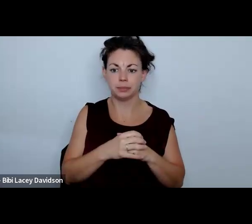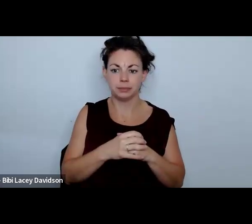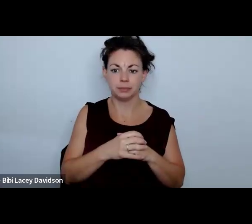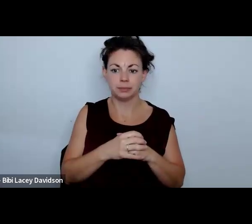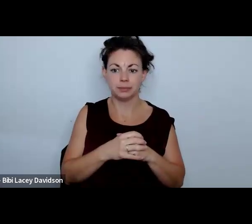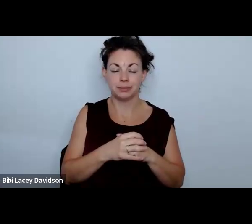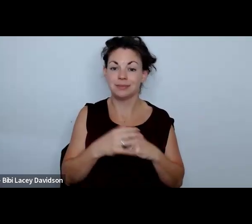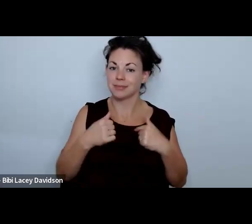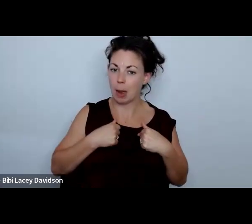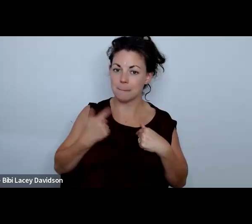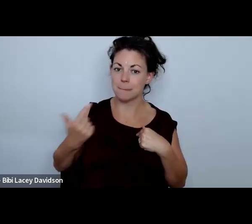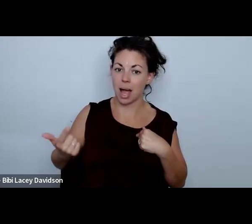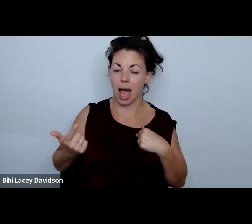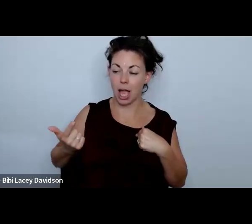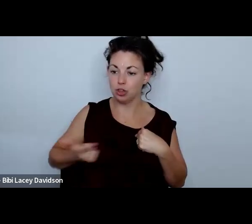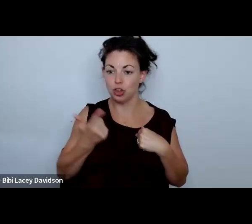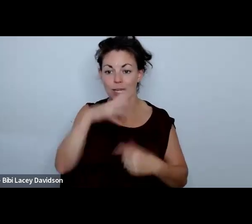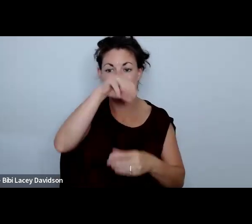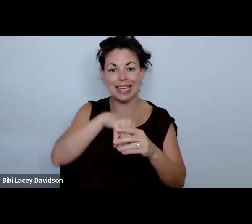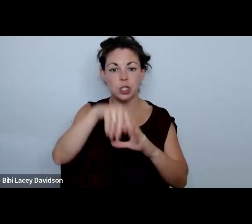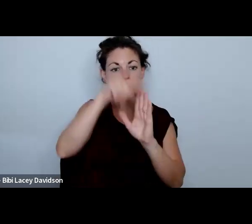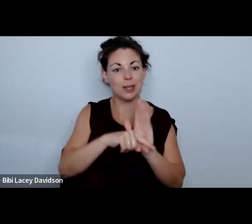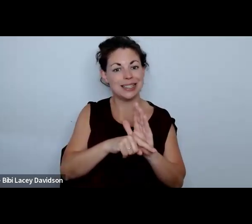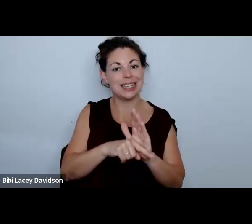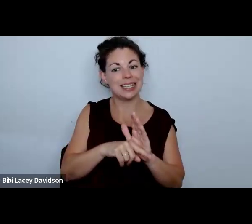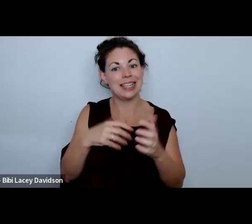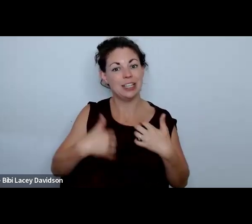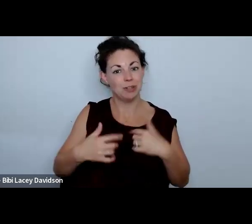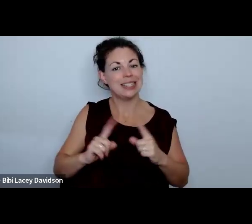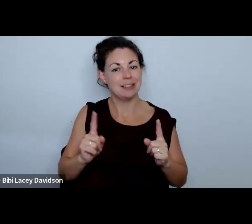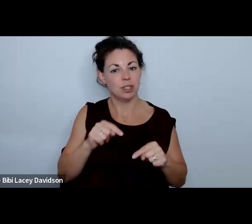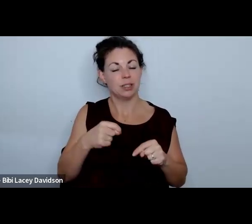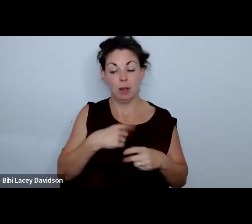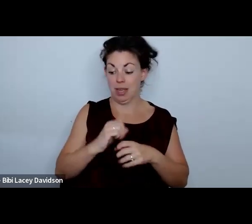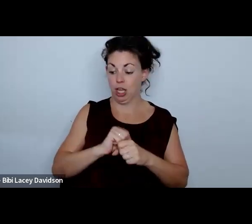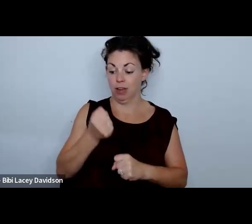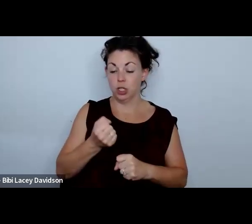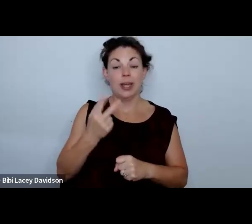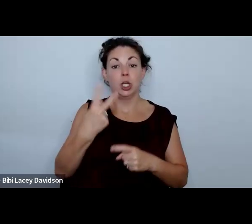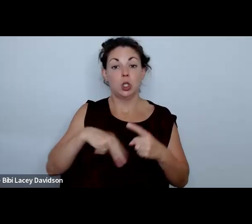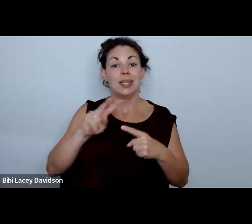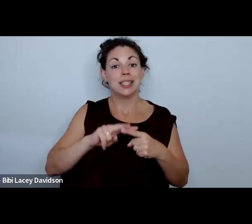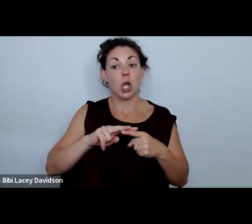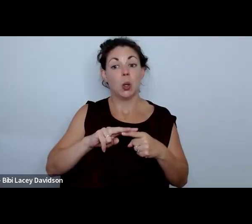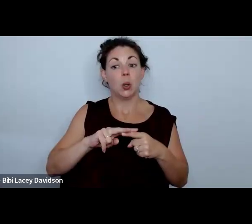a minor in legal studies. So I didn't directly study policy, but understanding